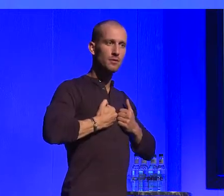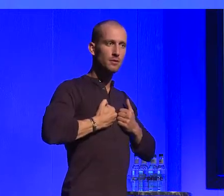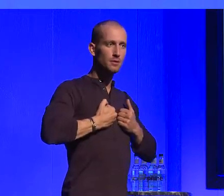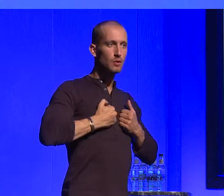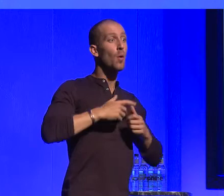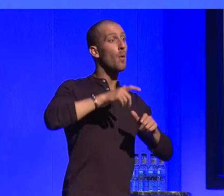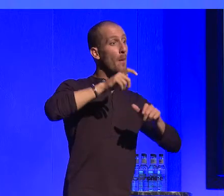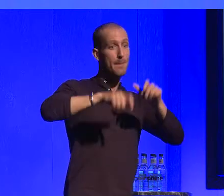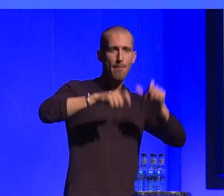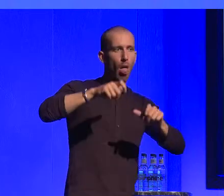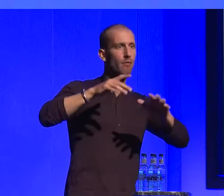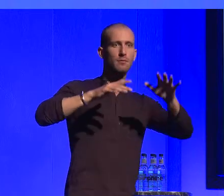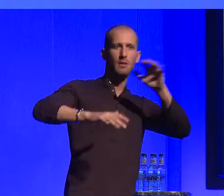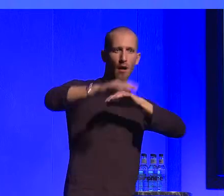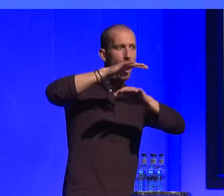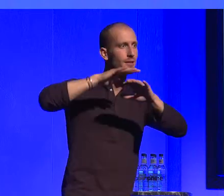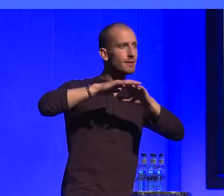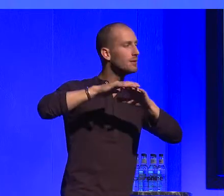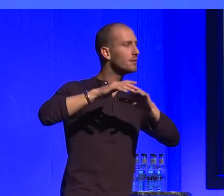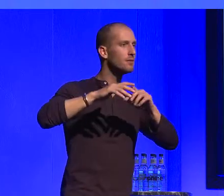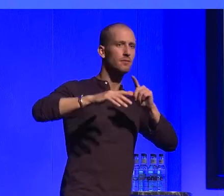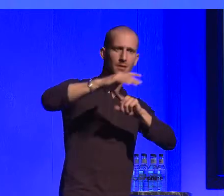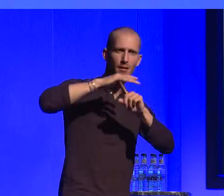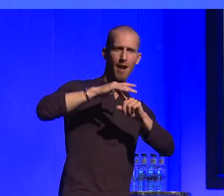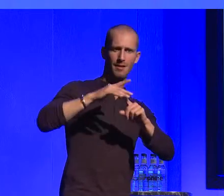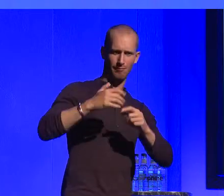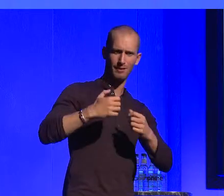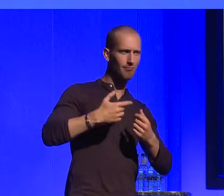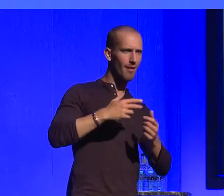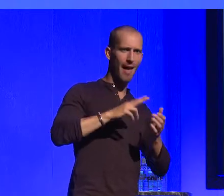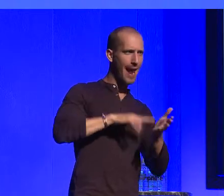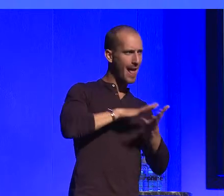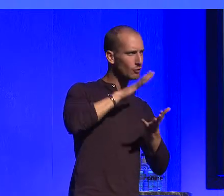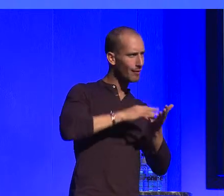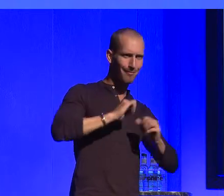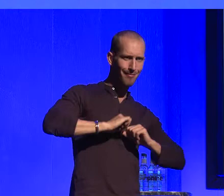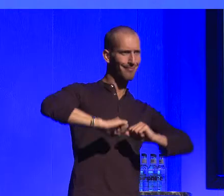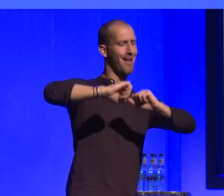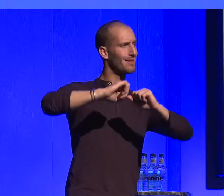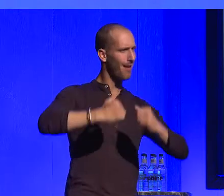of society of Great Britain. It is ours, so we own it.